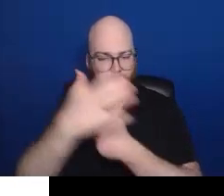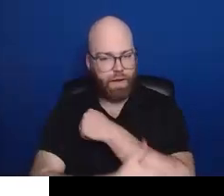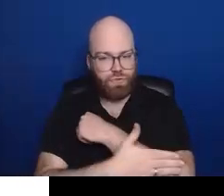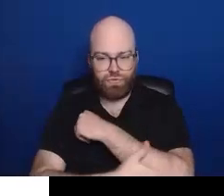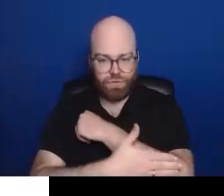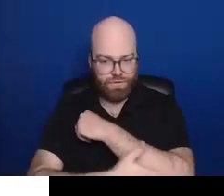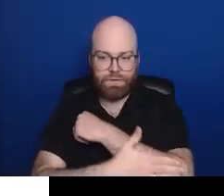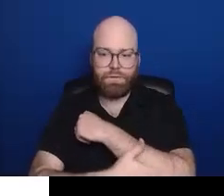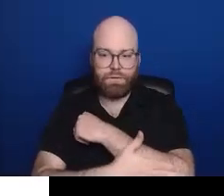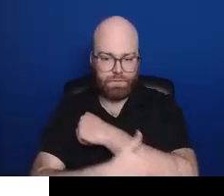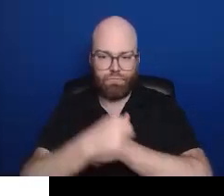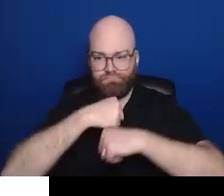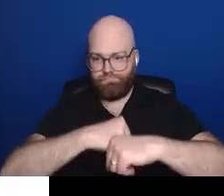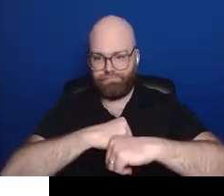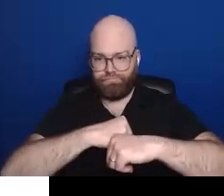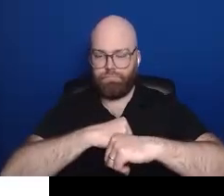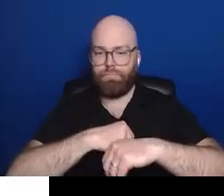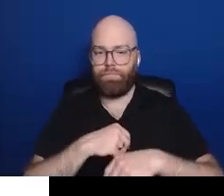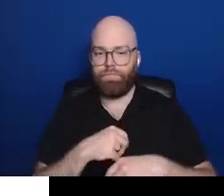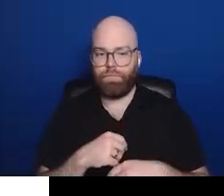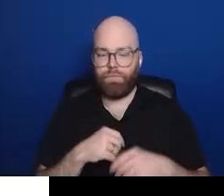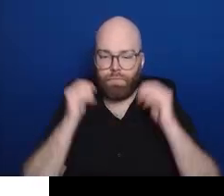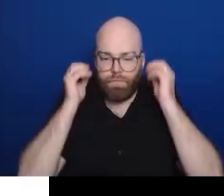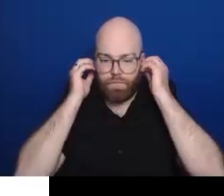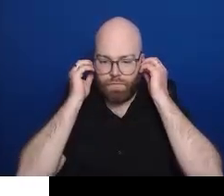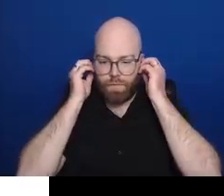Earlier today, whether this is true or not, I haven't been able to check, but,